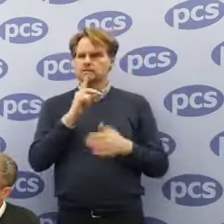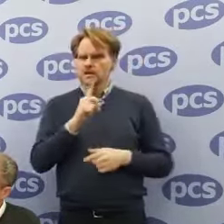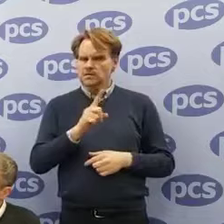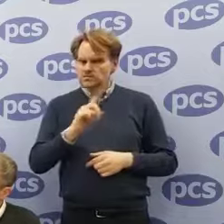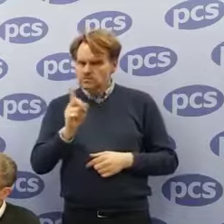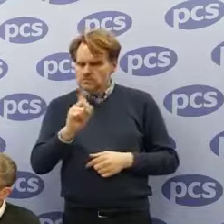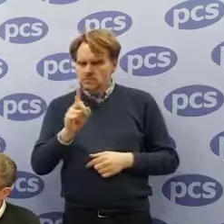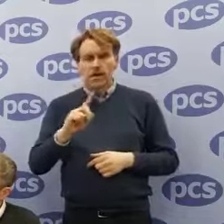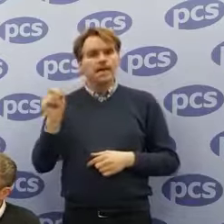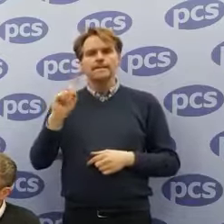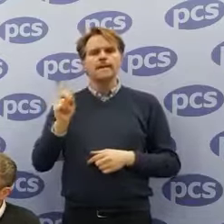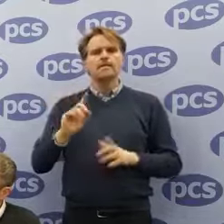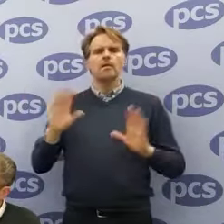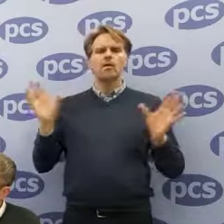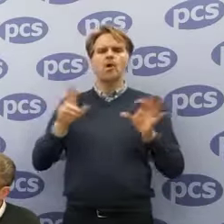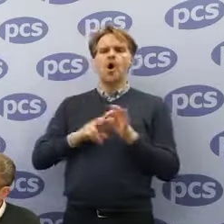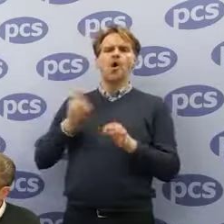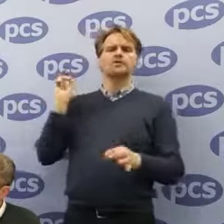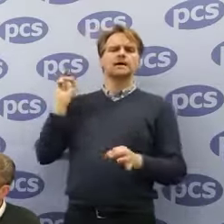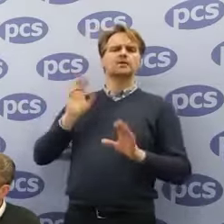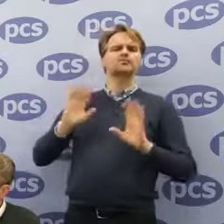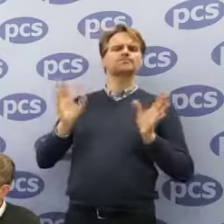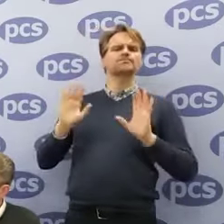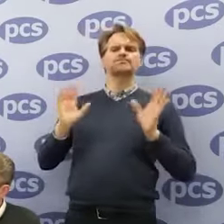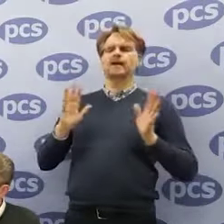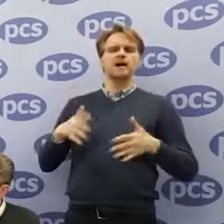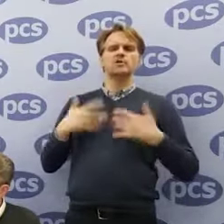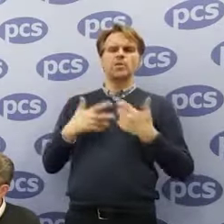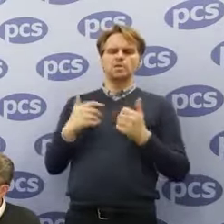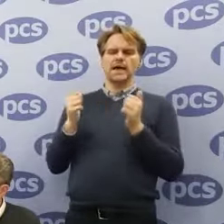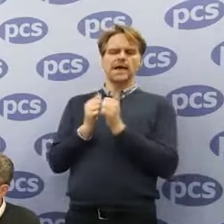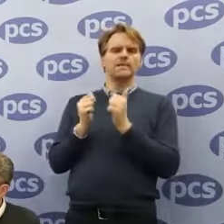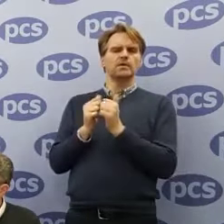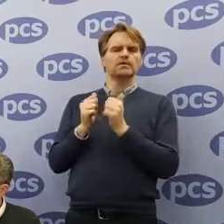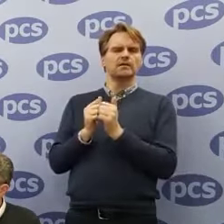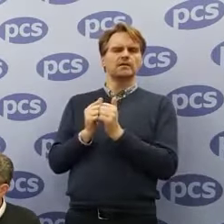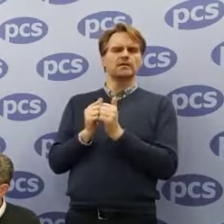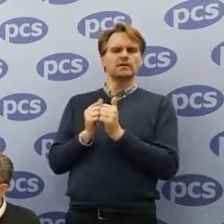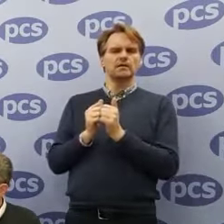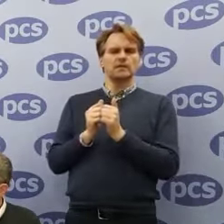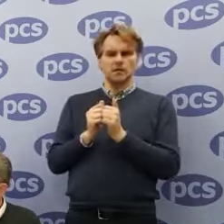who opted out the Employee Deal, bit like Michelle, and can this only be 0.25%?